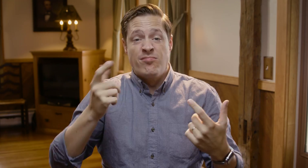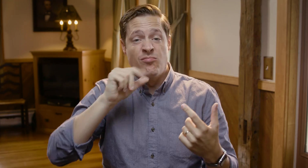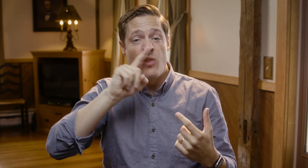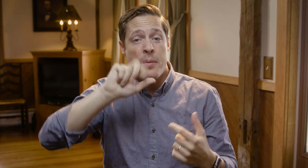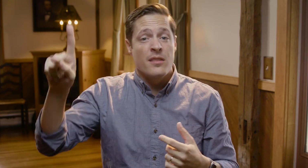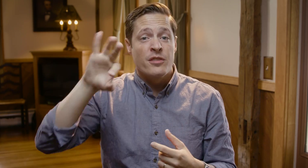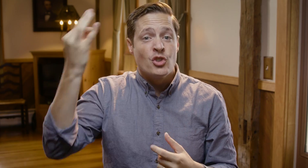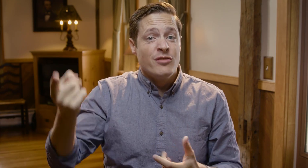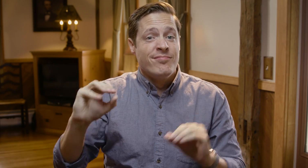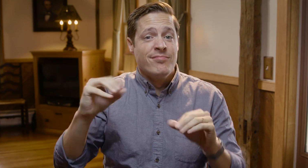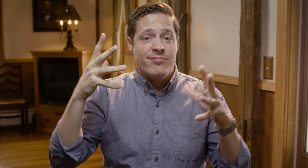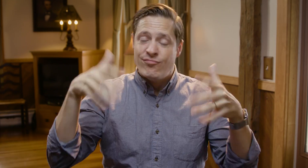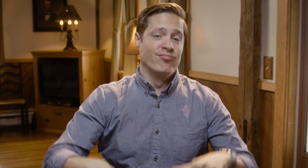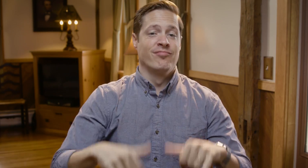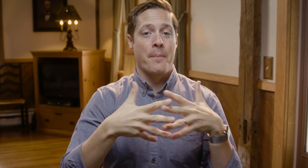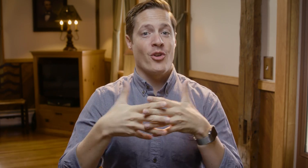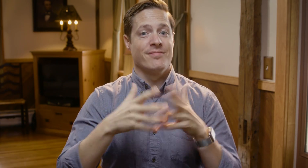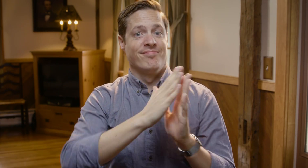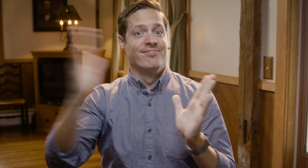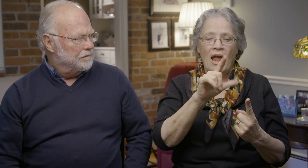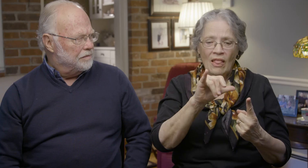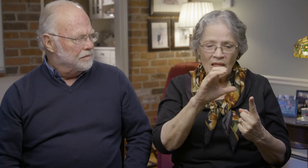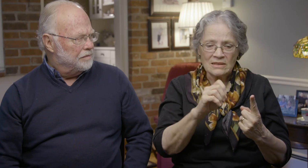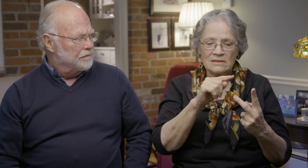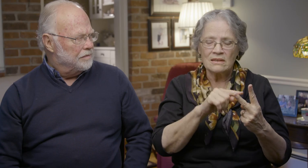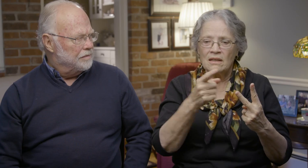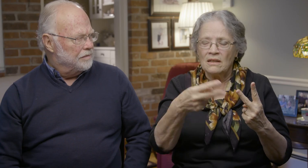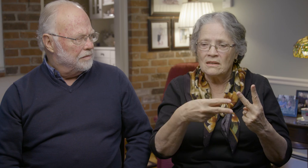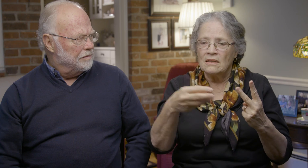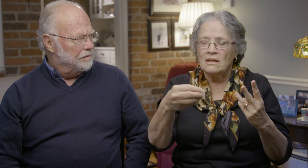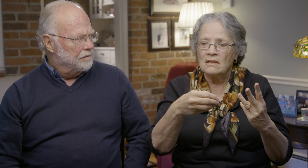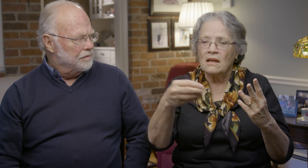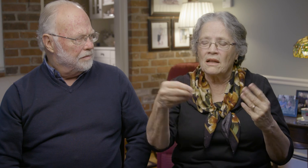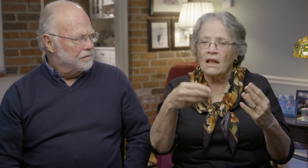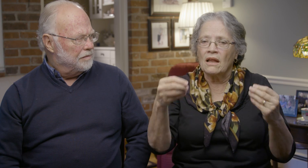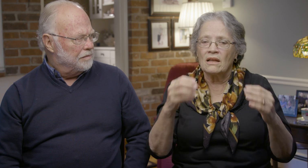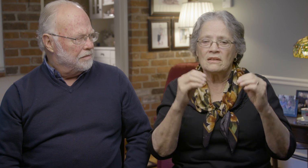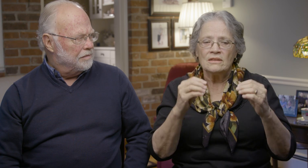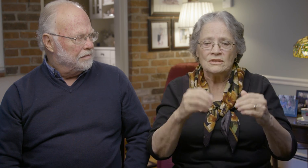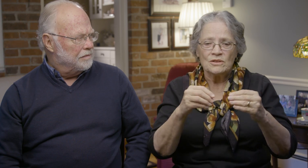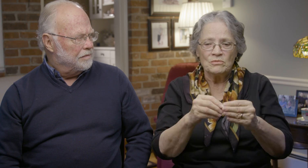He never returned to France. He ended up settling in America. Alice, and others were added to the class and it grew.